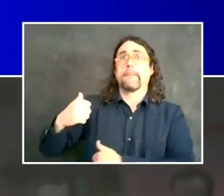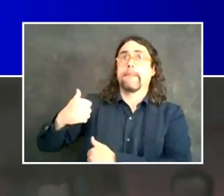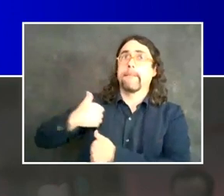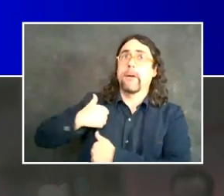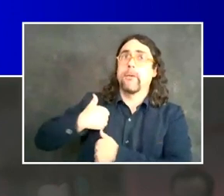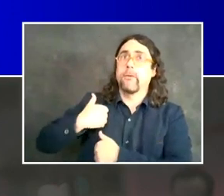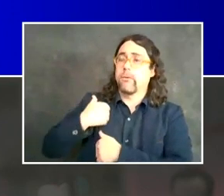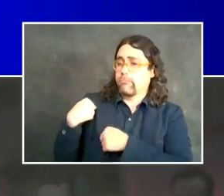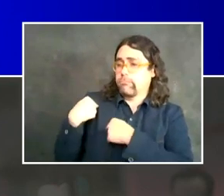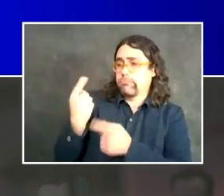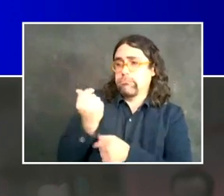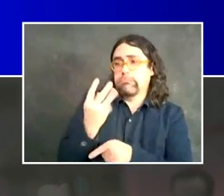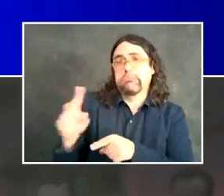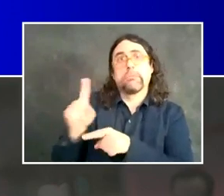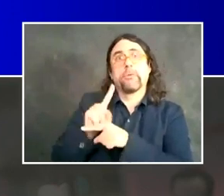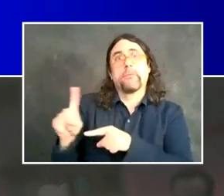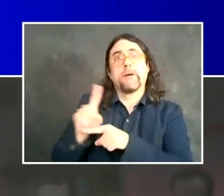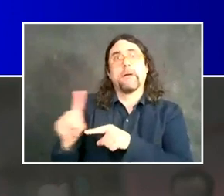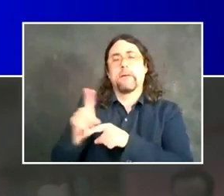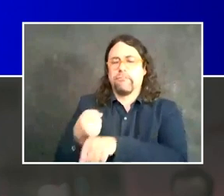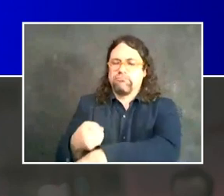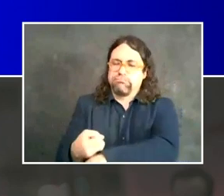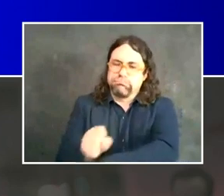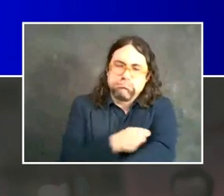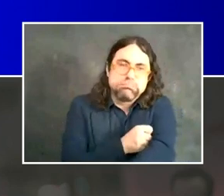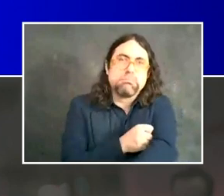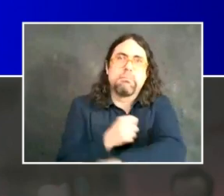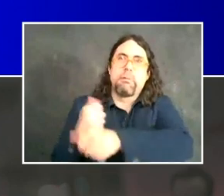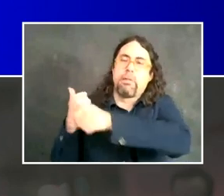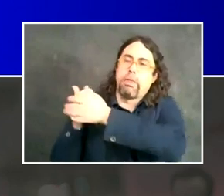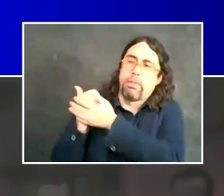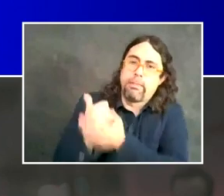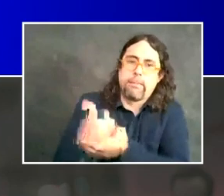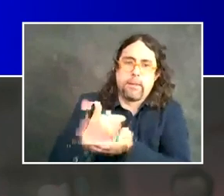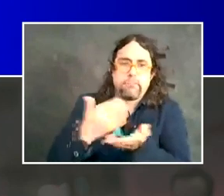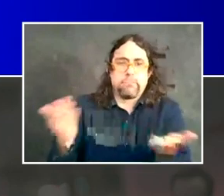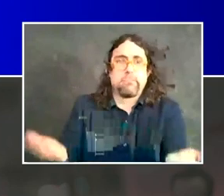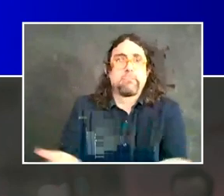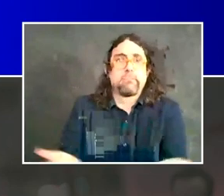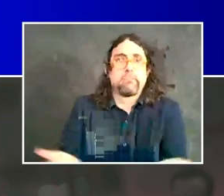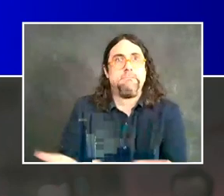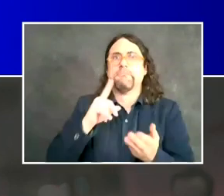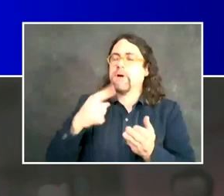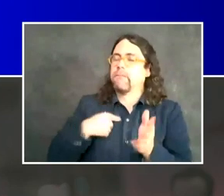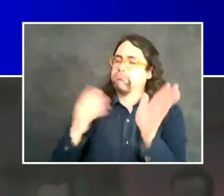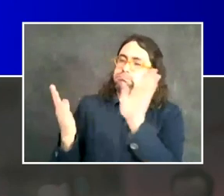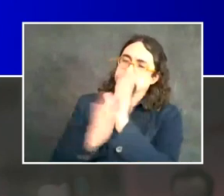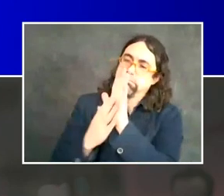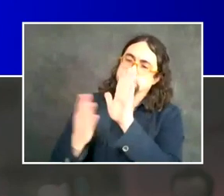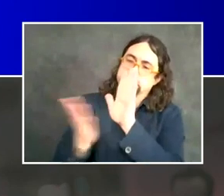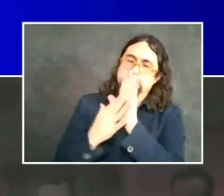I WANT TO THANK ALL THOSE THAT CAME IN TO HELP IN THE